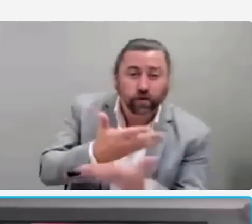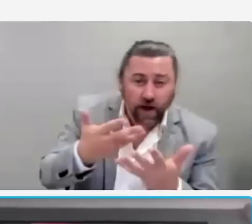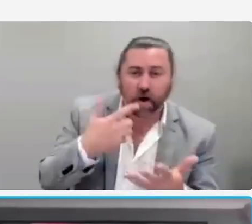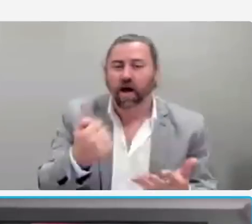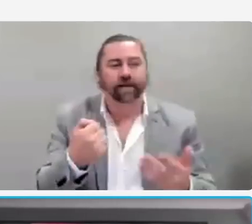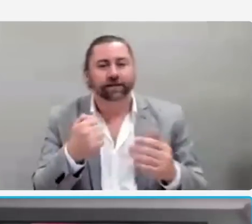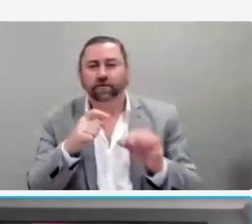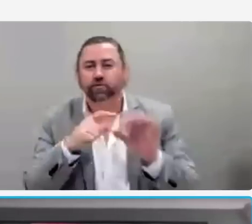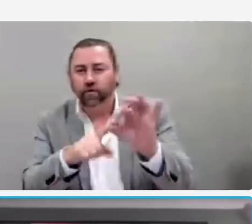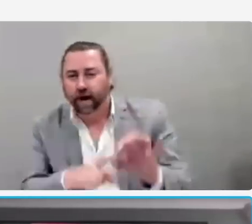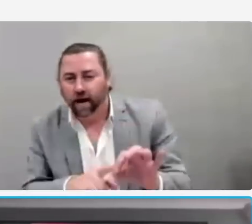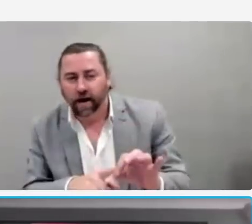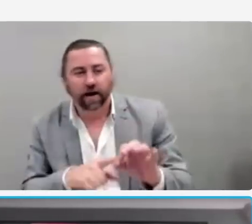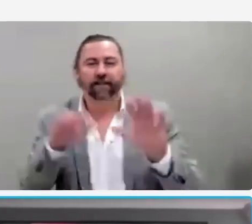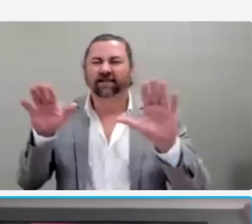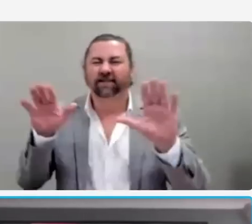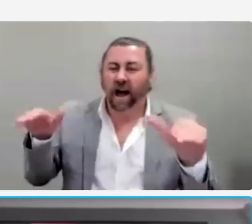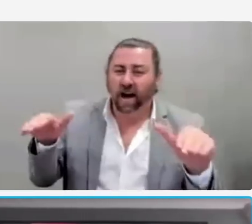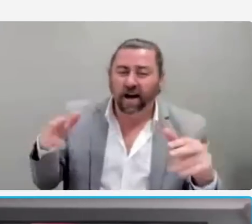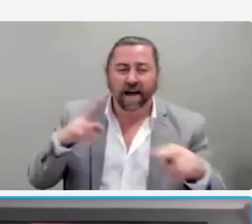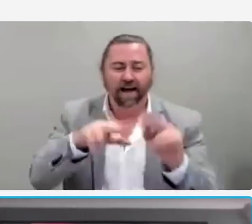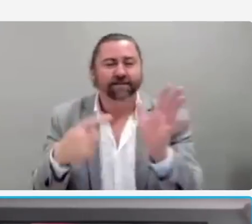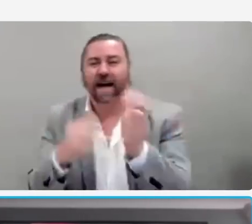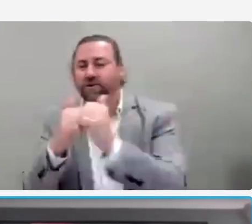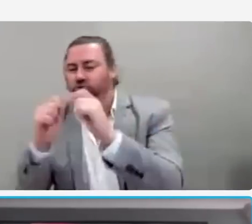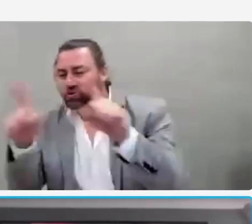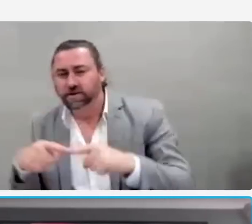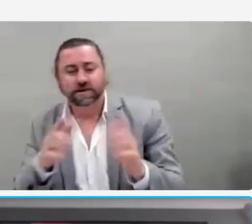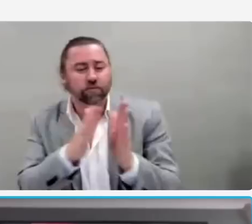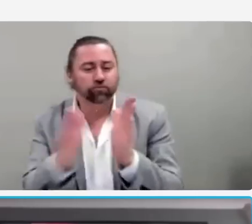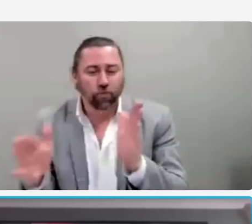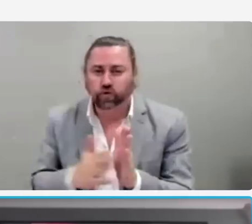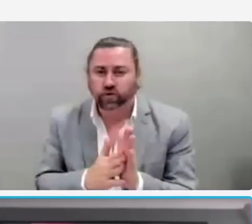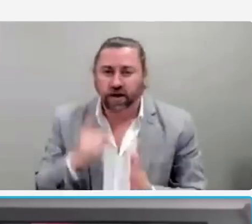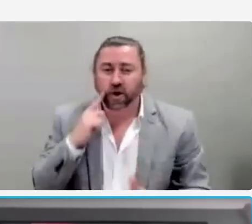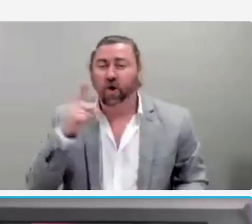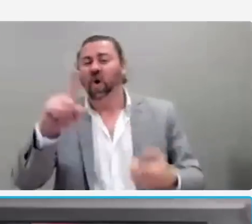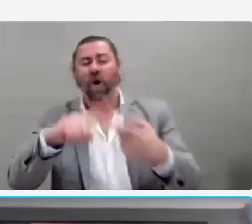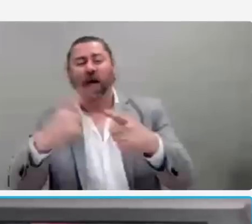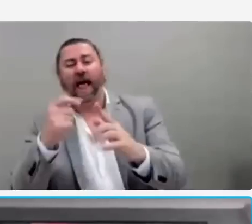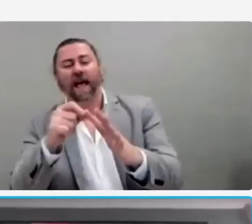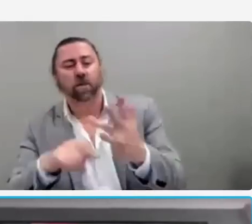will be available for the public to connect with various aged care conferences and expos. Representatives from the Department will be